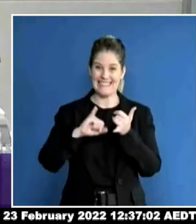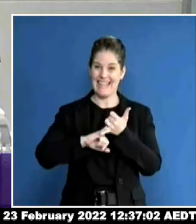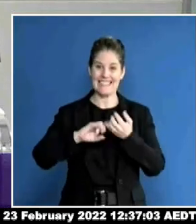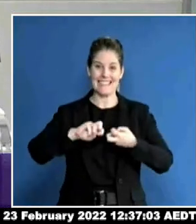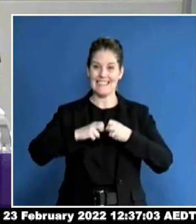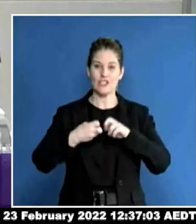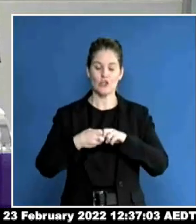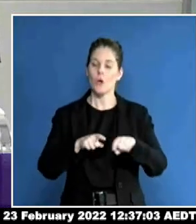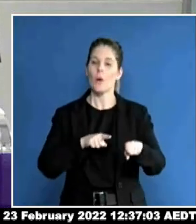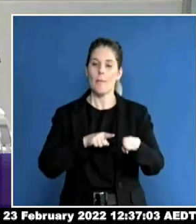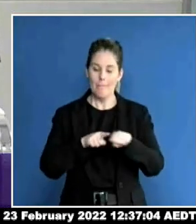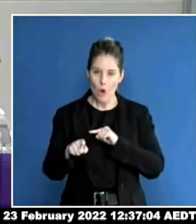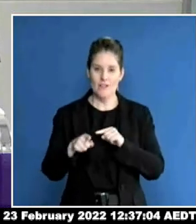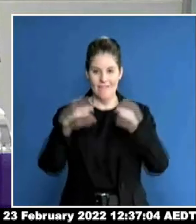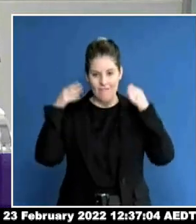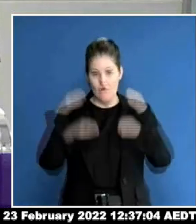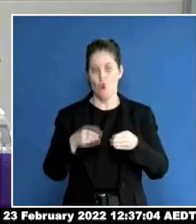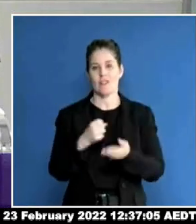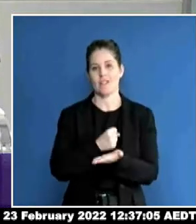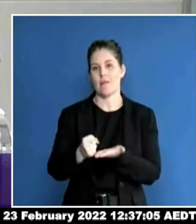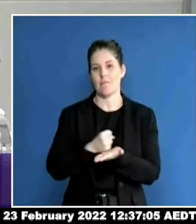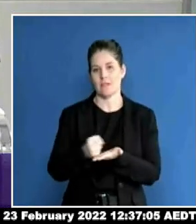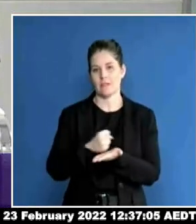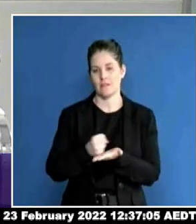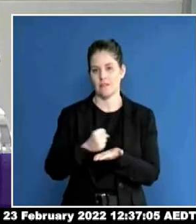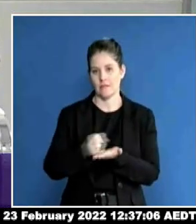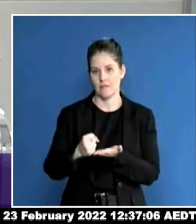sorts of systems. So a quota is a good start, because if they have to do it, if it